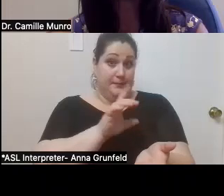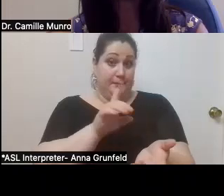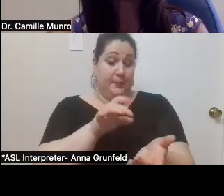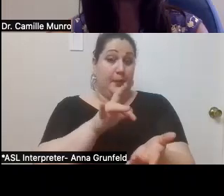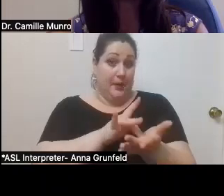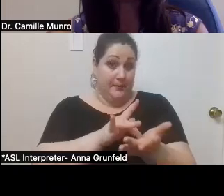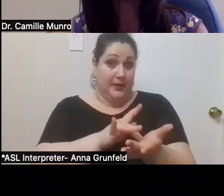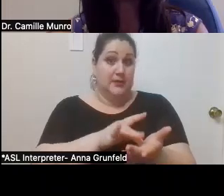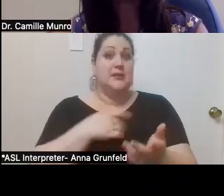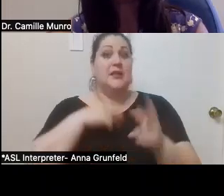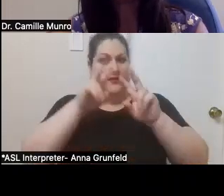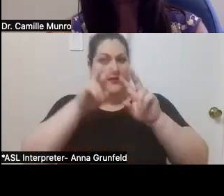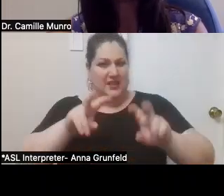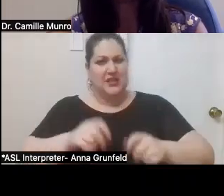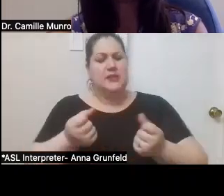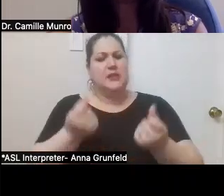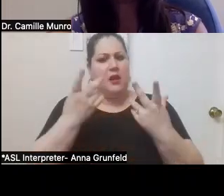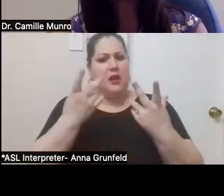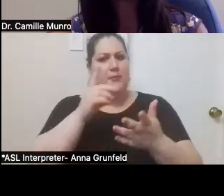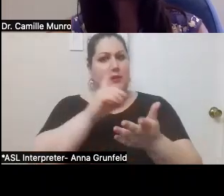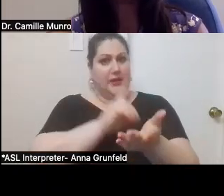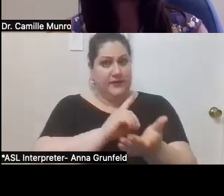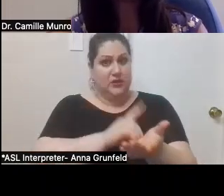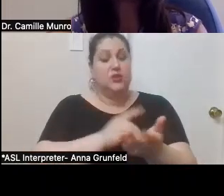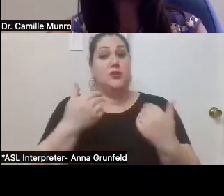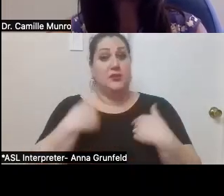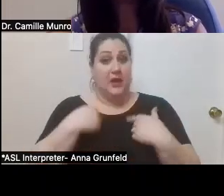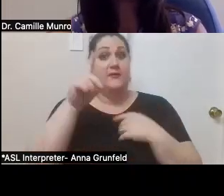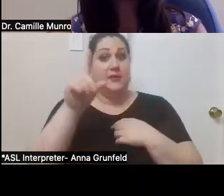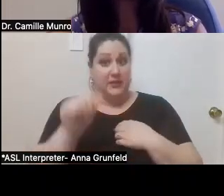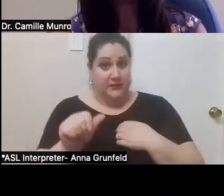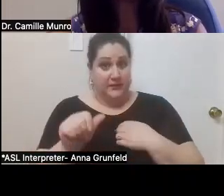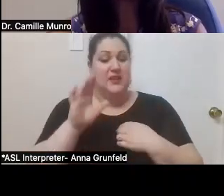disabilities at the Ottawa hospital as part of the Department of Medicine.